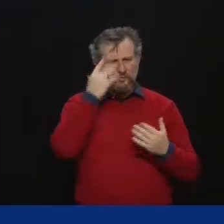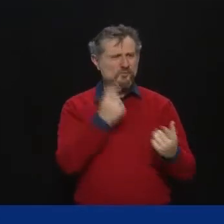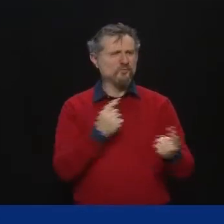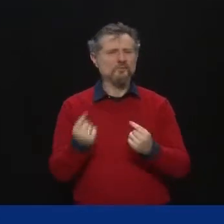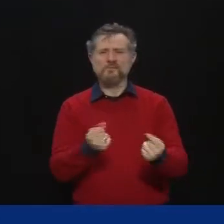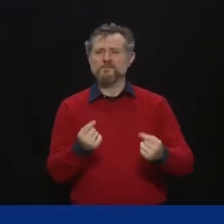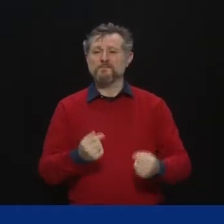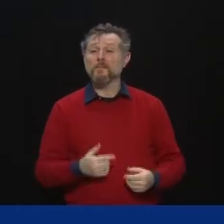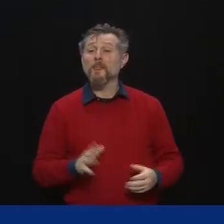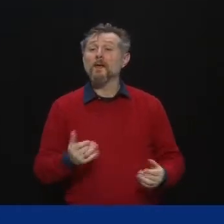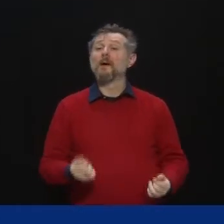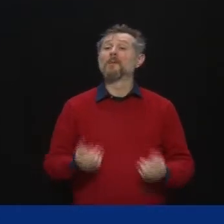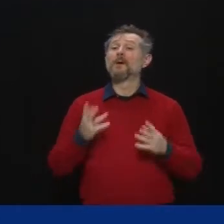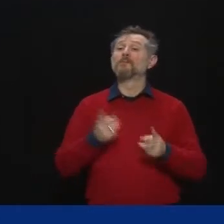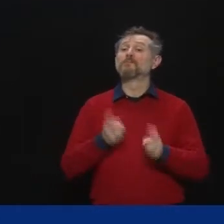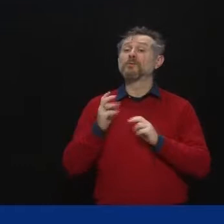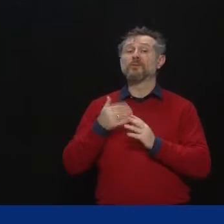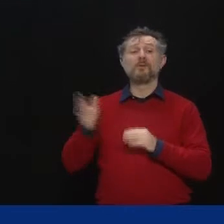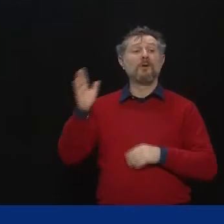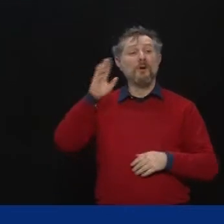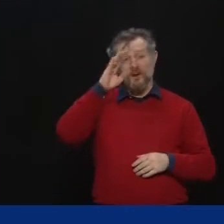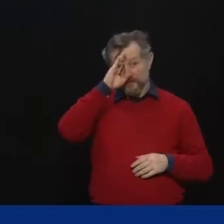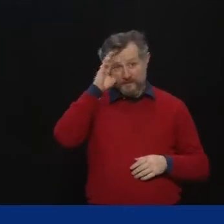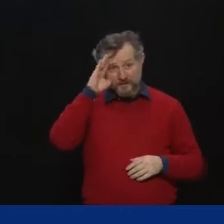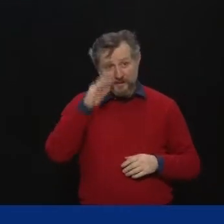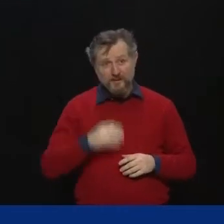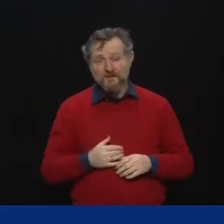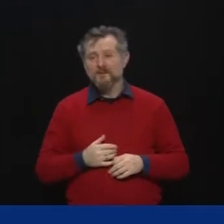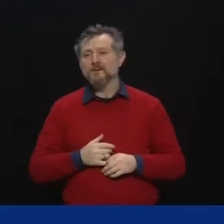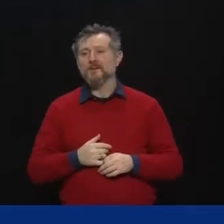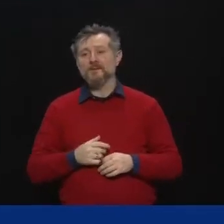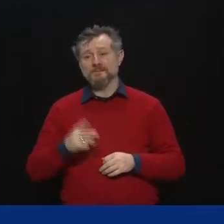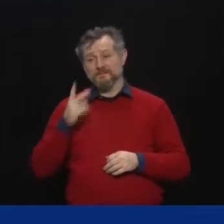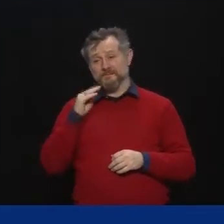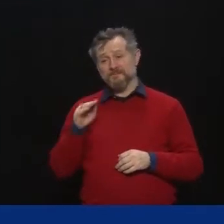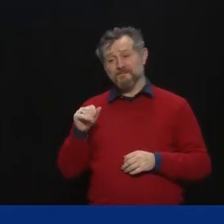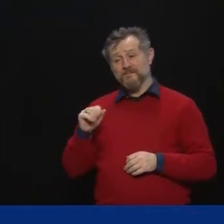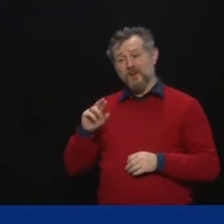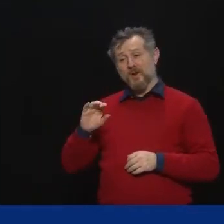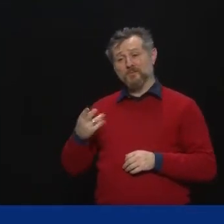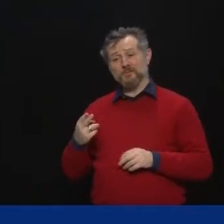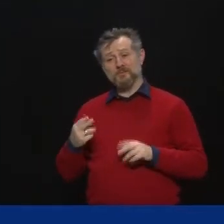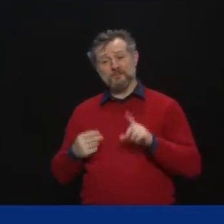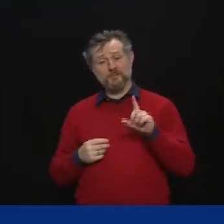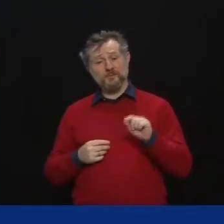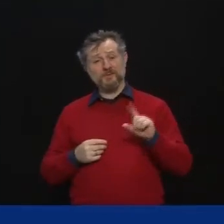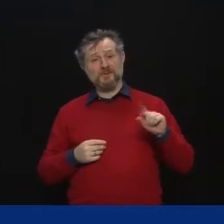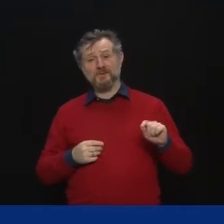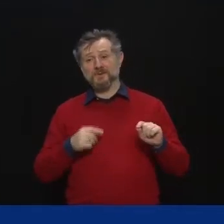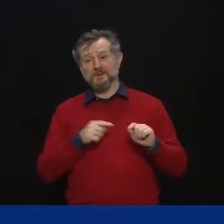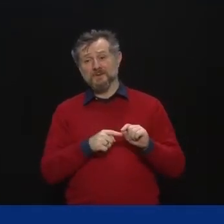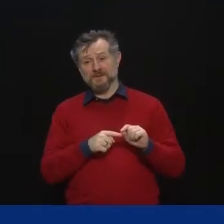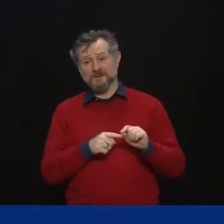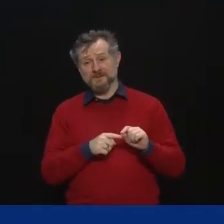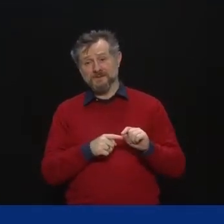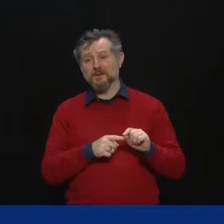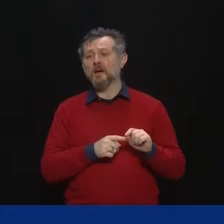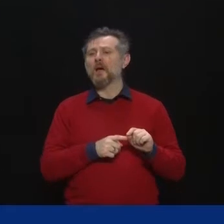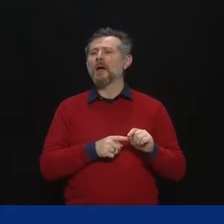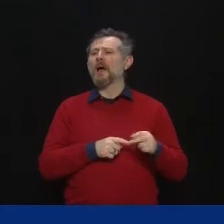SURE THAT EVERYBODY WE LOVE IS WITH US FOR THE NEXT HOLIDAY SEASON AND WE HAVE THE POWER OVER THAT. BUT THE HOSPITALIZATIONS, IF YOU